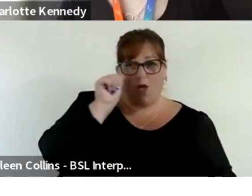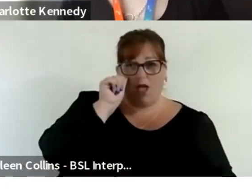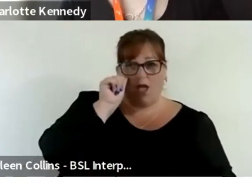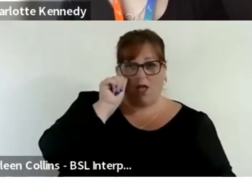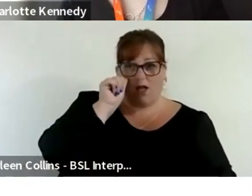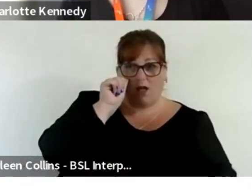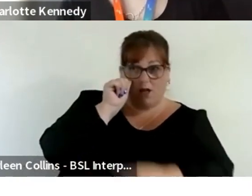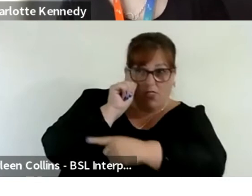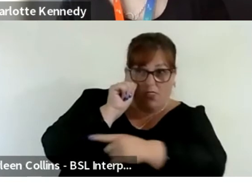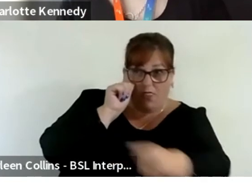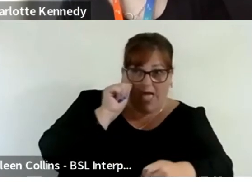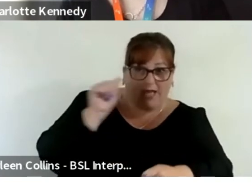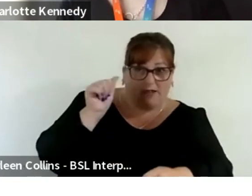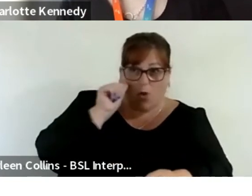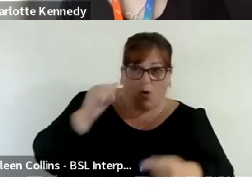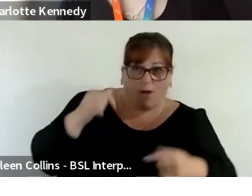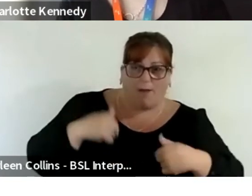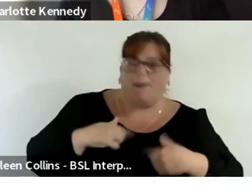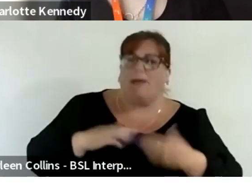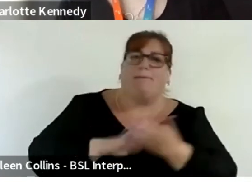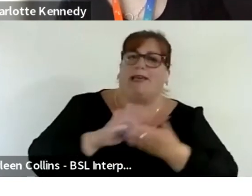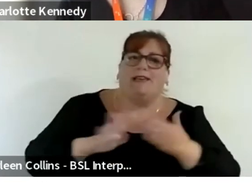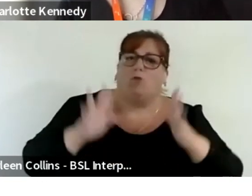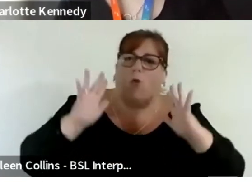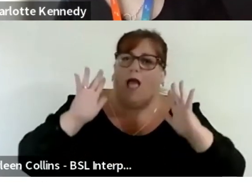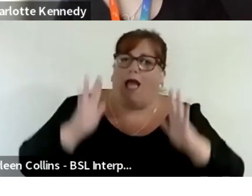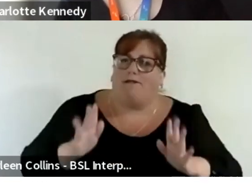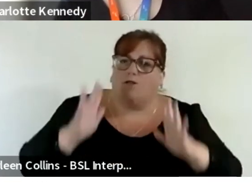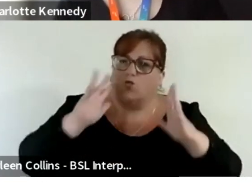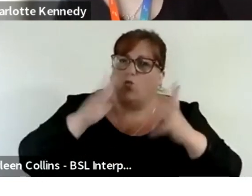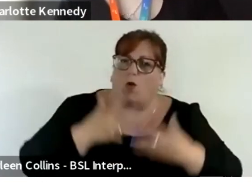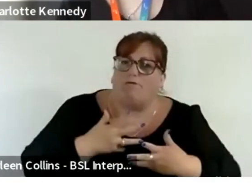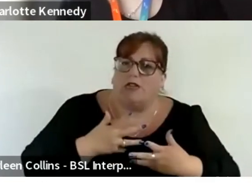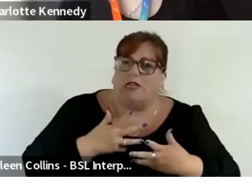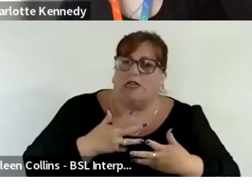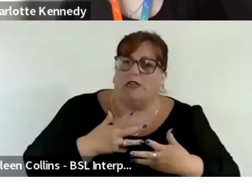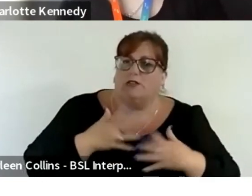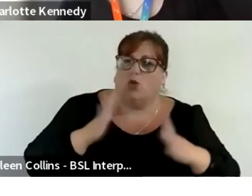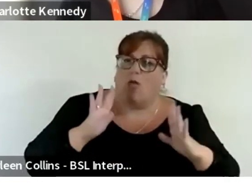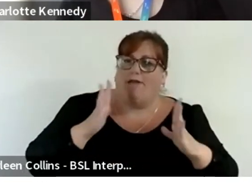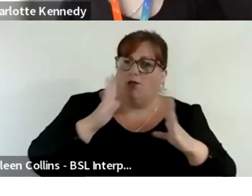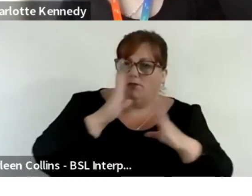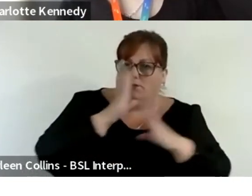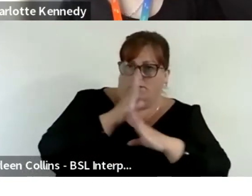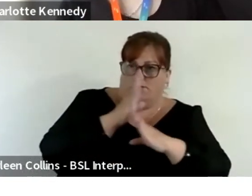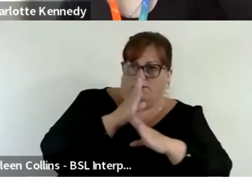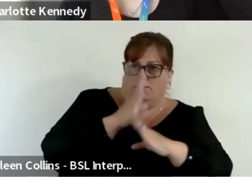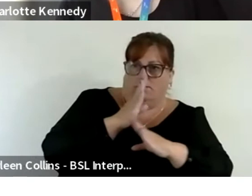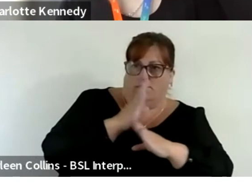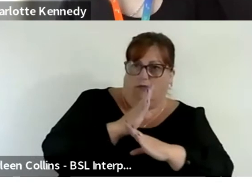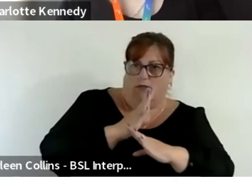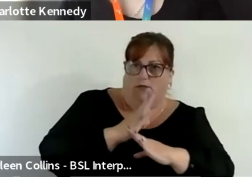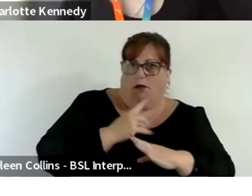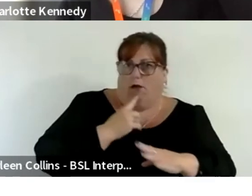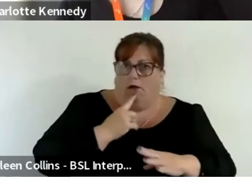not worrying how well am I masking today? Oh, no, what if they see me stim, what are they going to think of me?